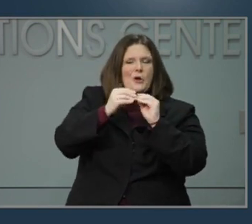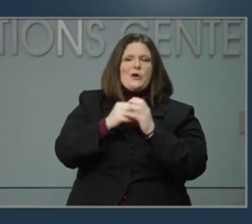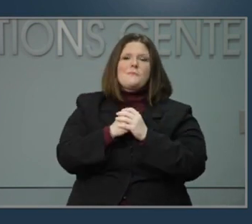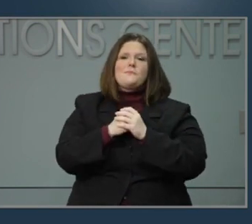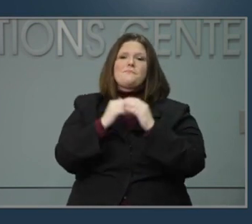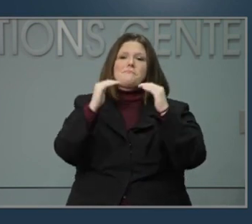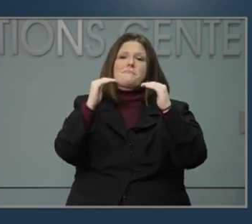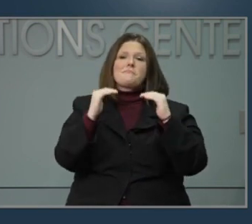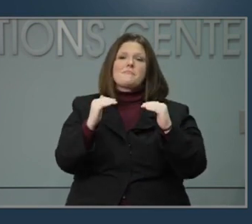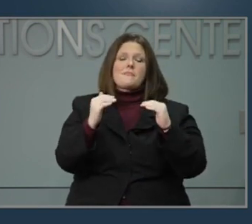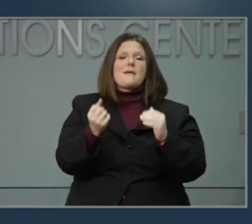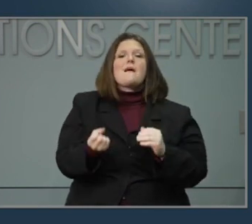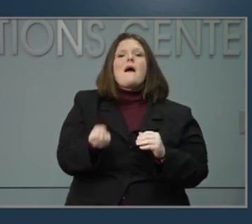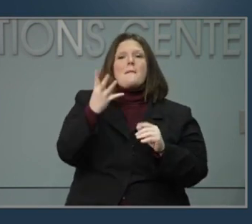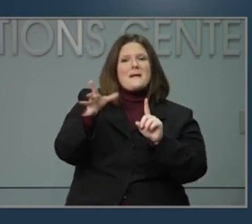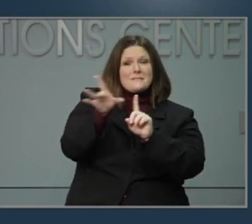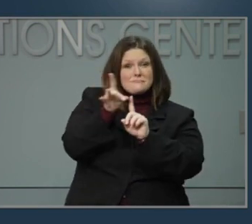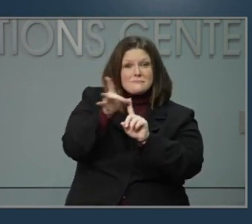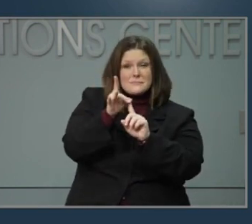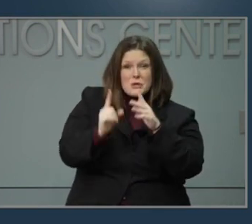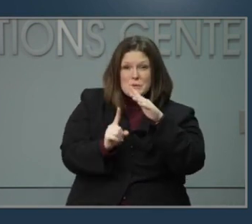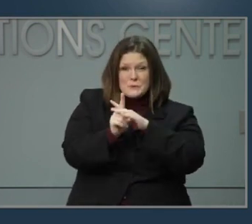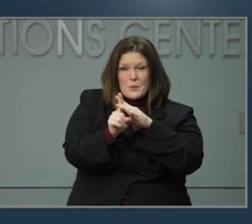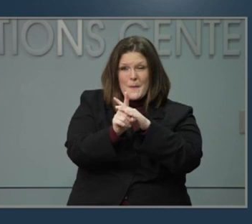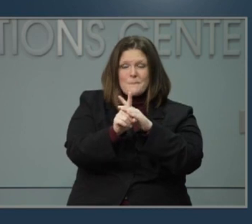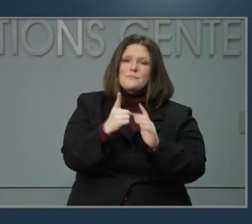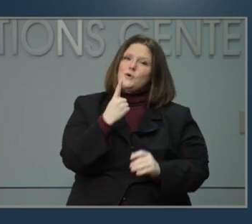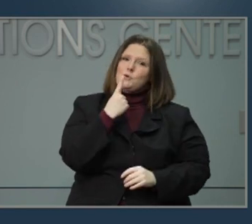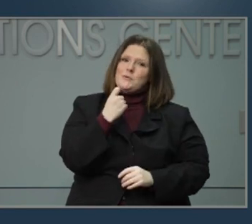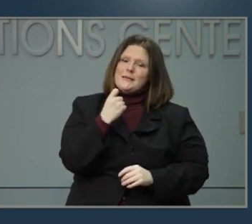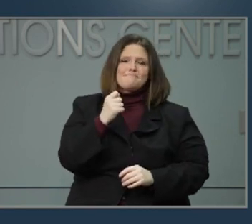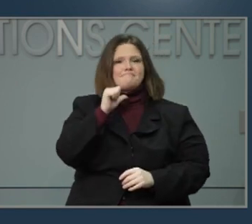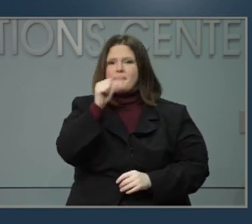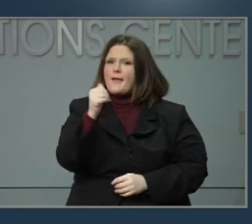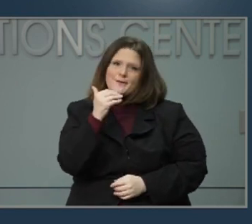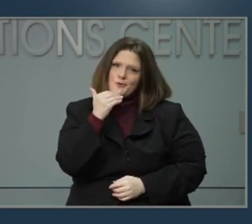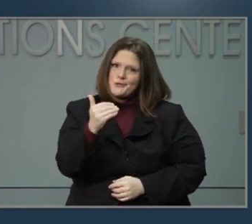DOWN. BUT STILL ABOVE OUR BASELINE. IT GETS A YELLOW LINE. NORTH CAROLINA'S TRAJECTORY OF CASES IS UP, AND HE GETS A RED